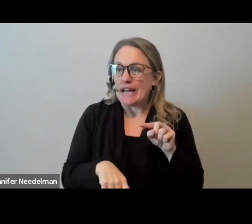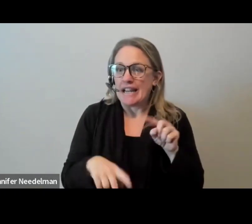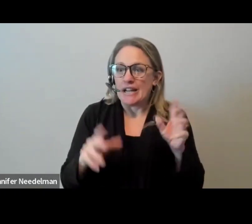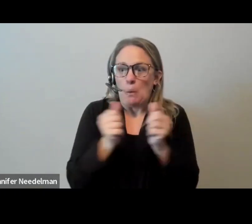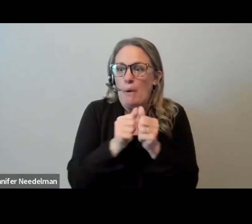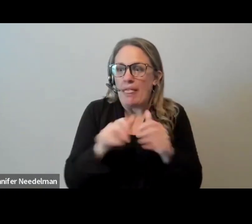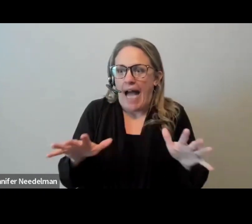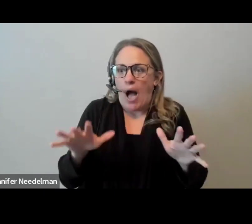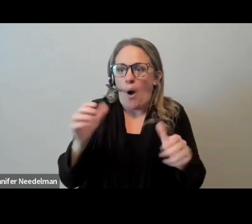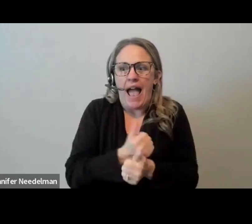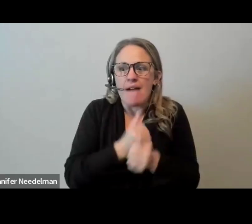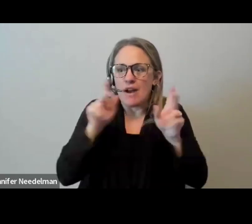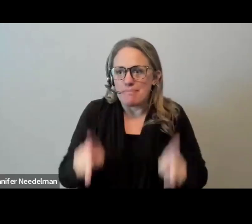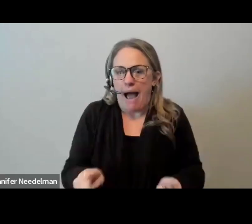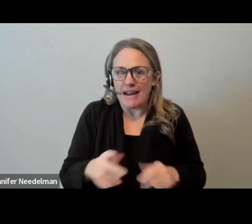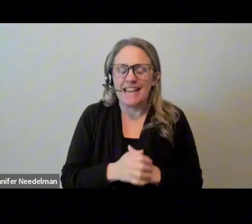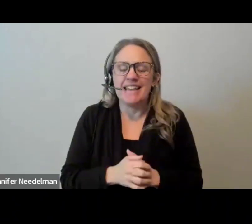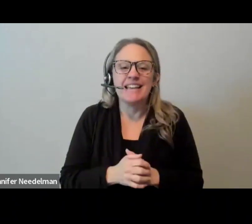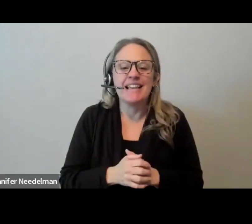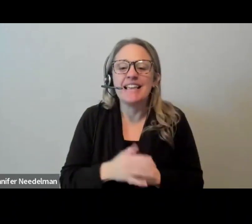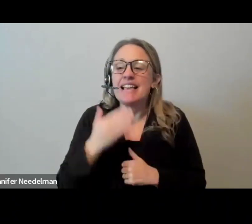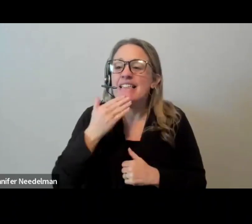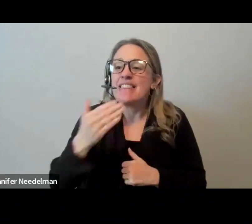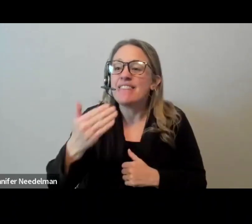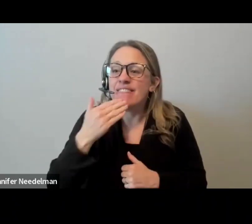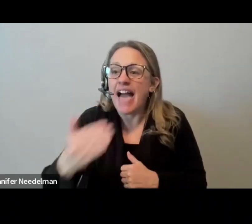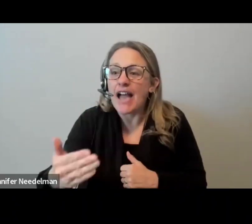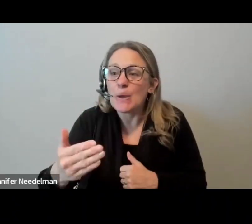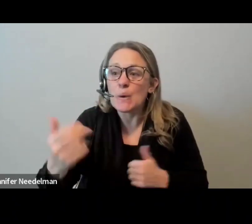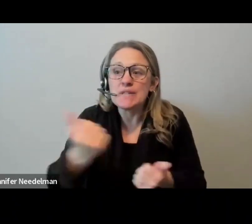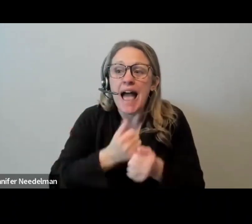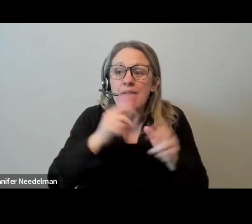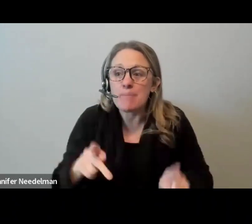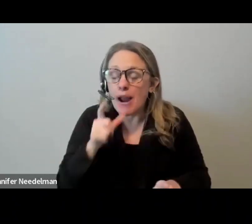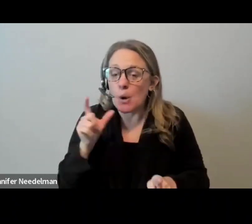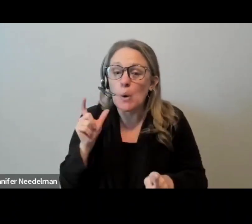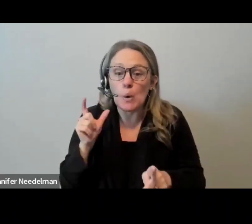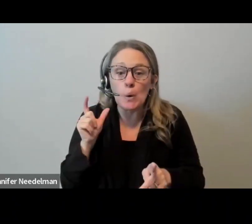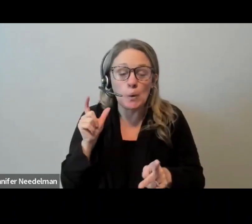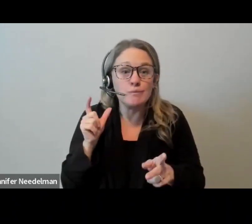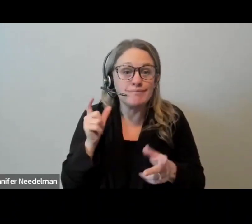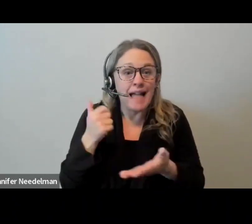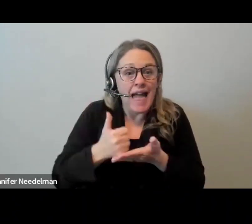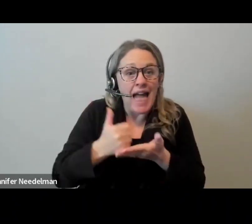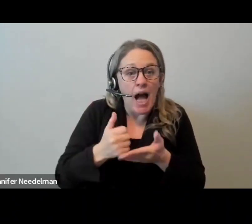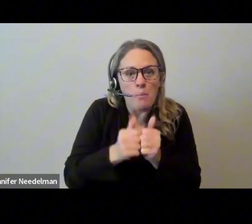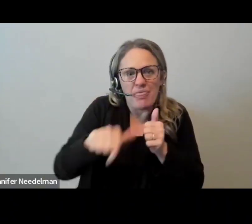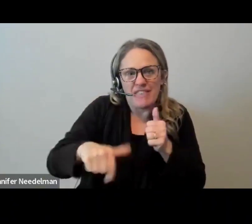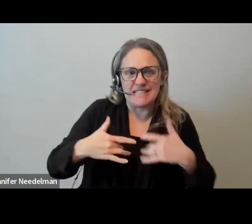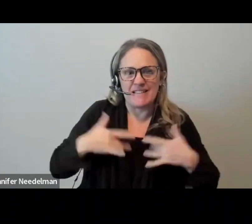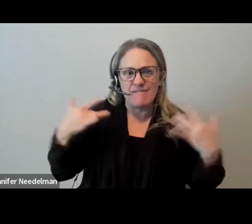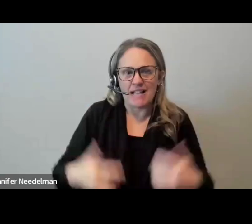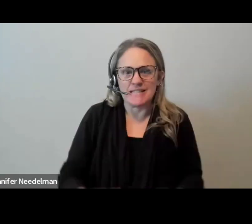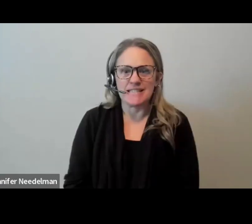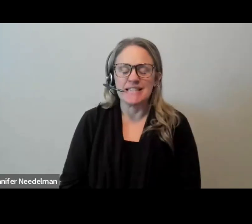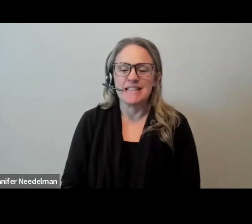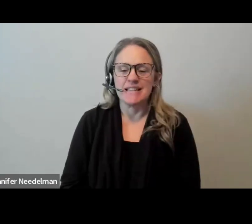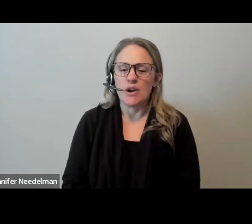So, thank you to everyone who's contributed to planning this event. We're so glad to have you here joining us